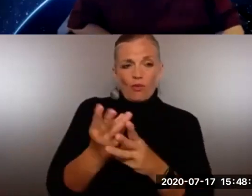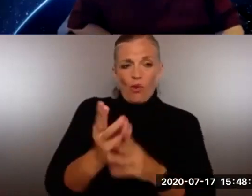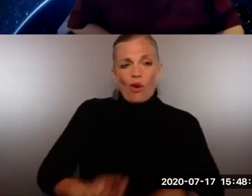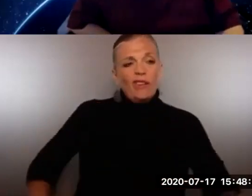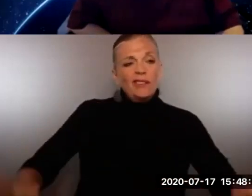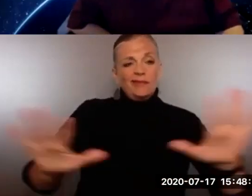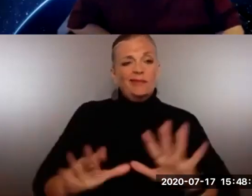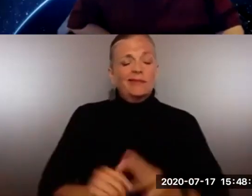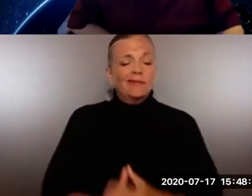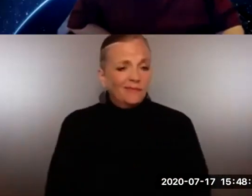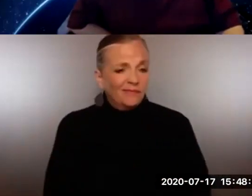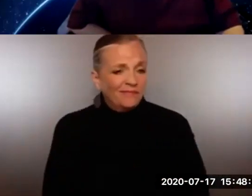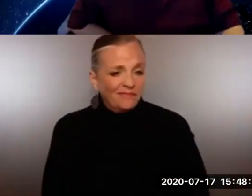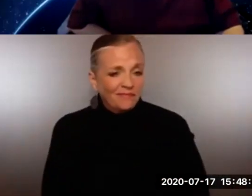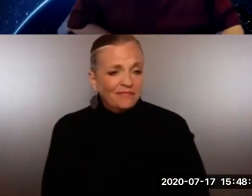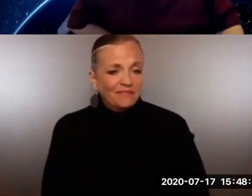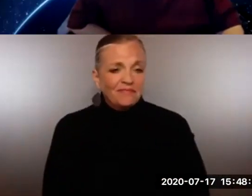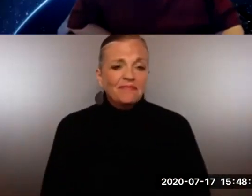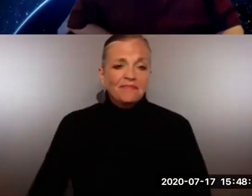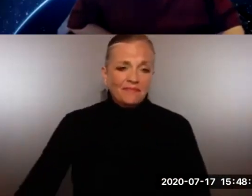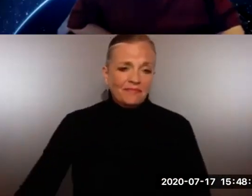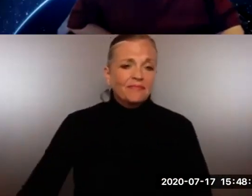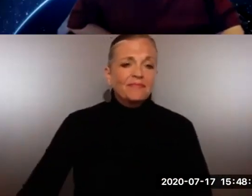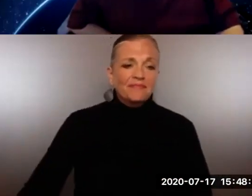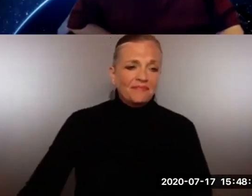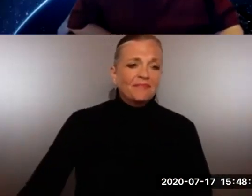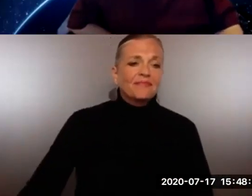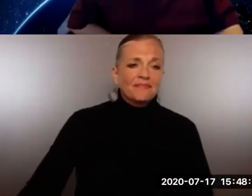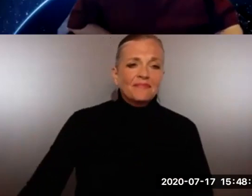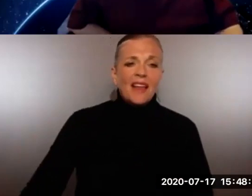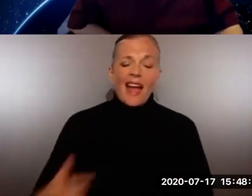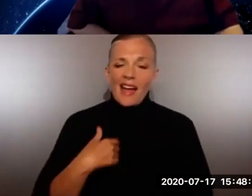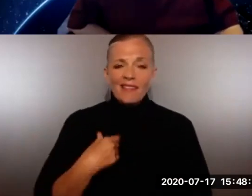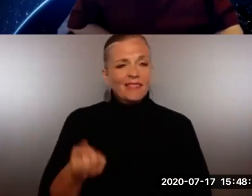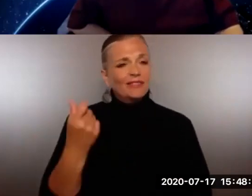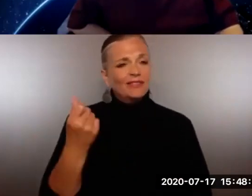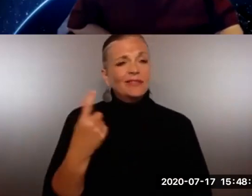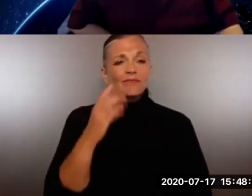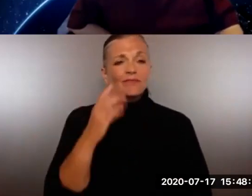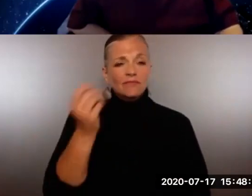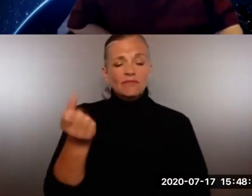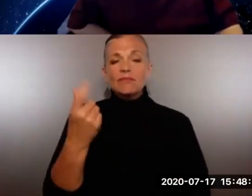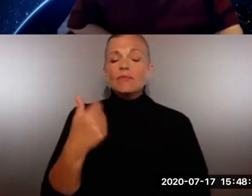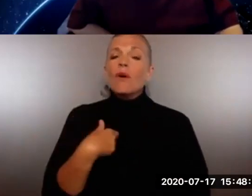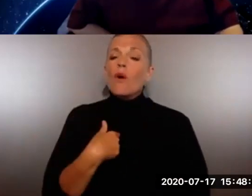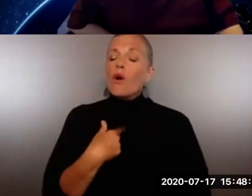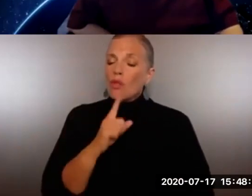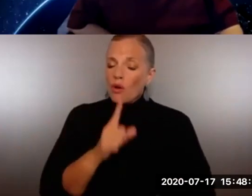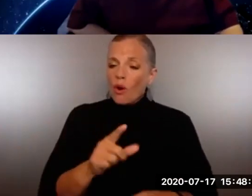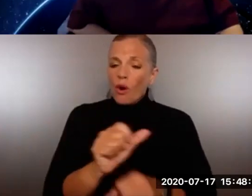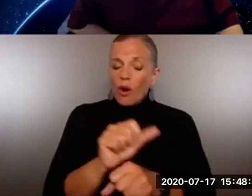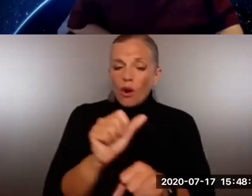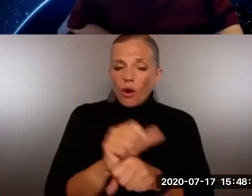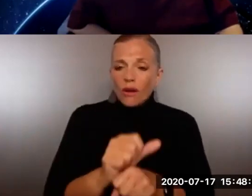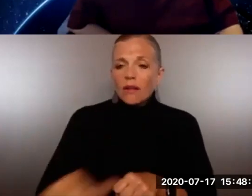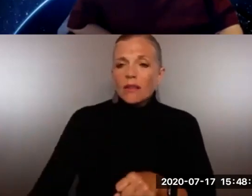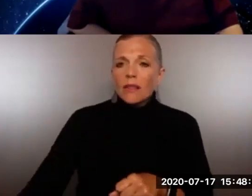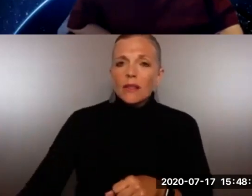And this is understandable. There are literally thousands of us in the US,